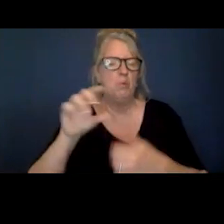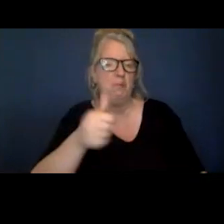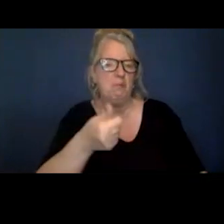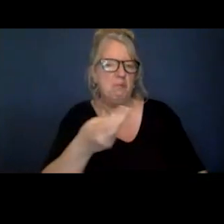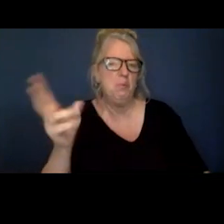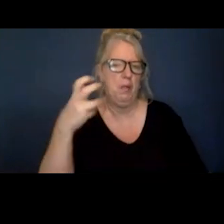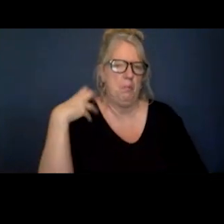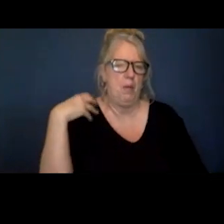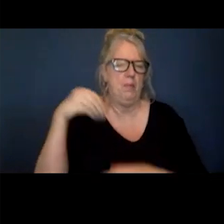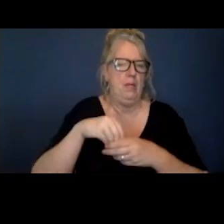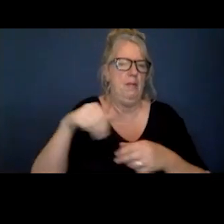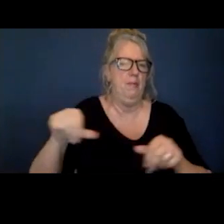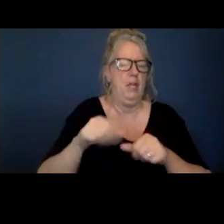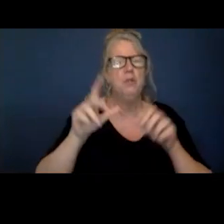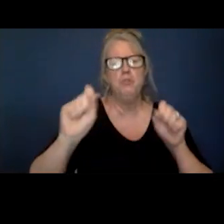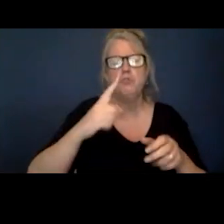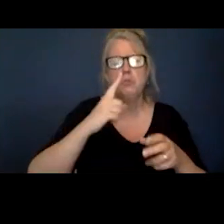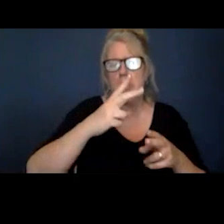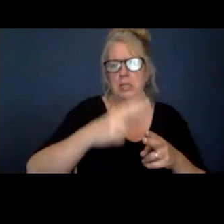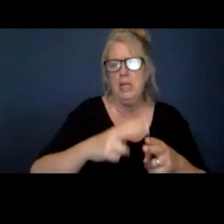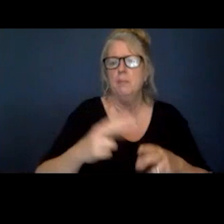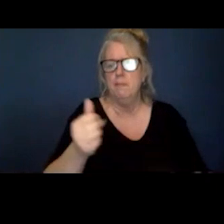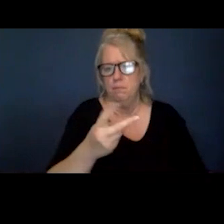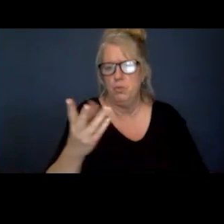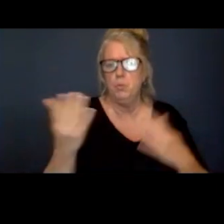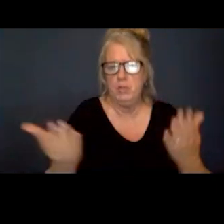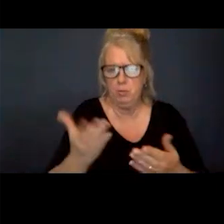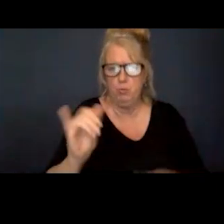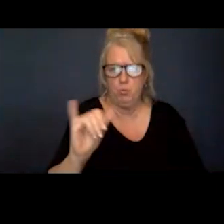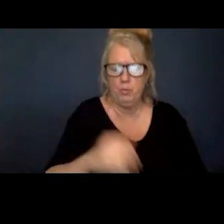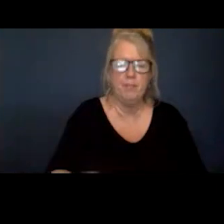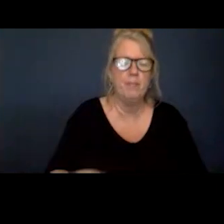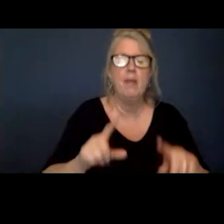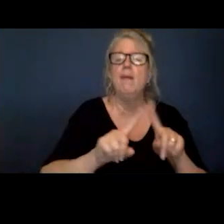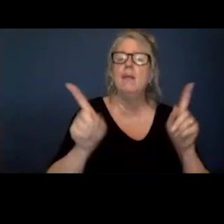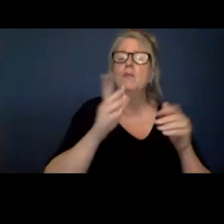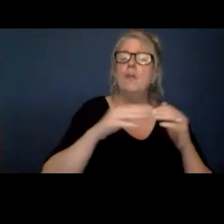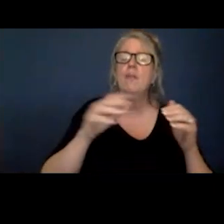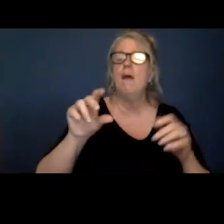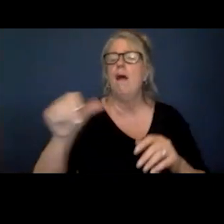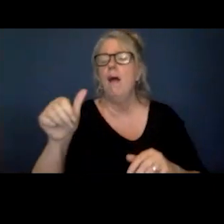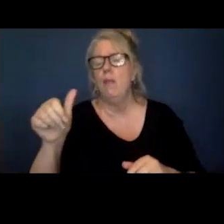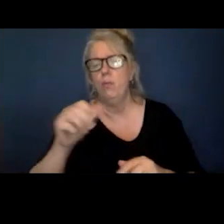area. You could name a few here as well. Unlike other staffing agencies that you may work with,